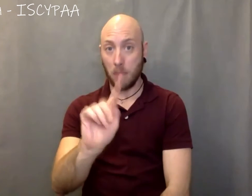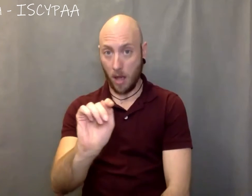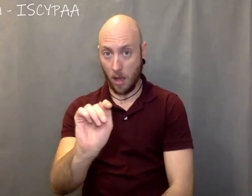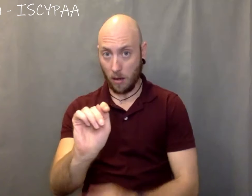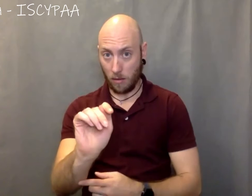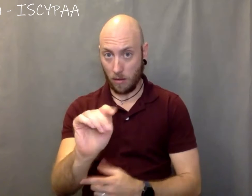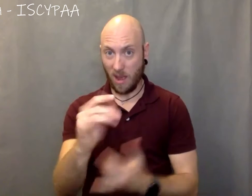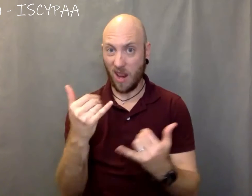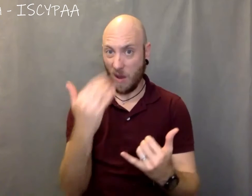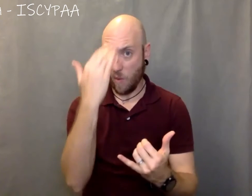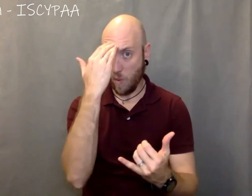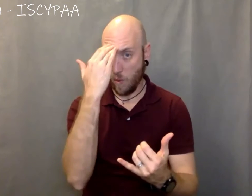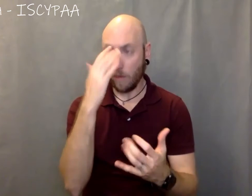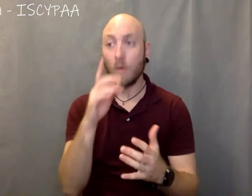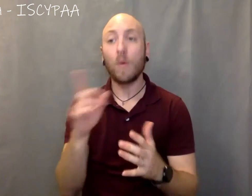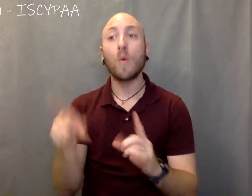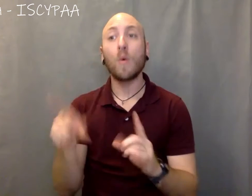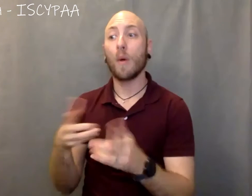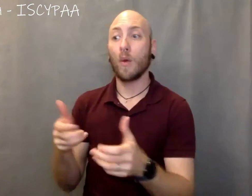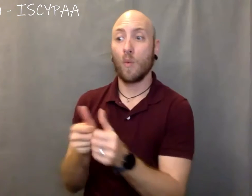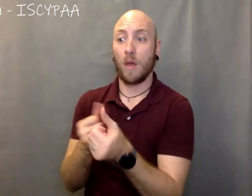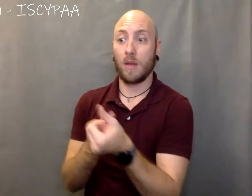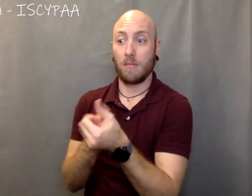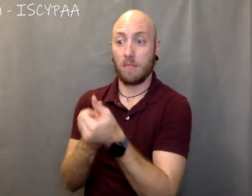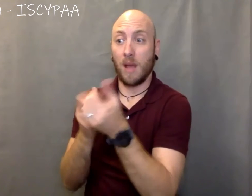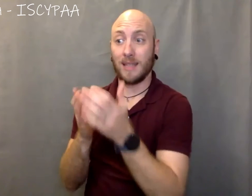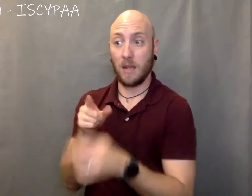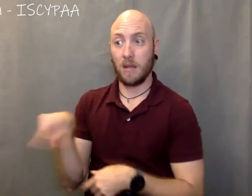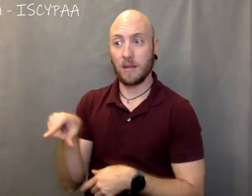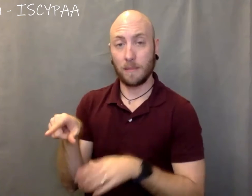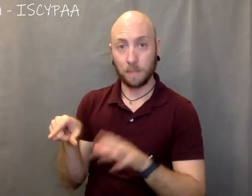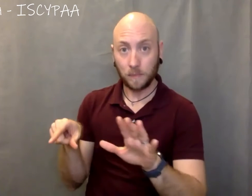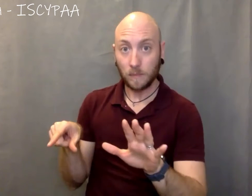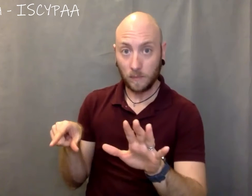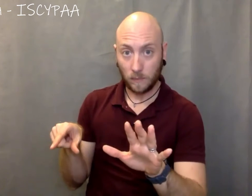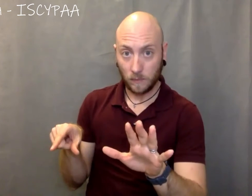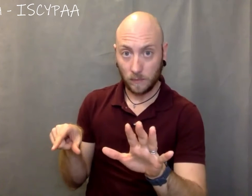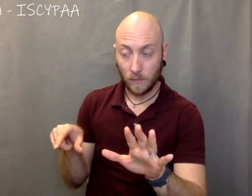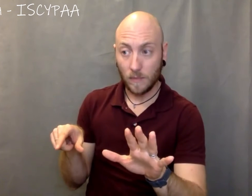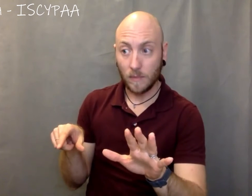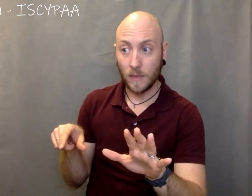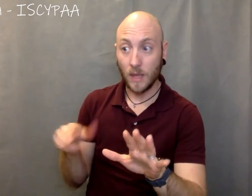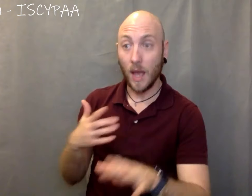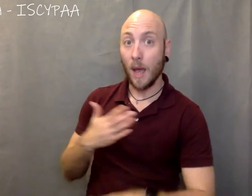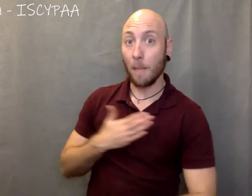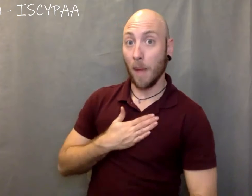especially with sponsees like it's absolutely deadly deadly to share my opinion. If they come